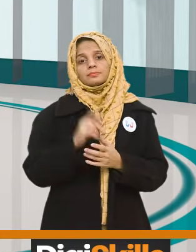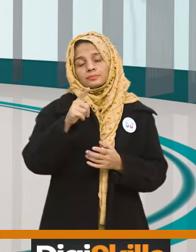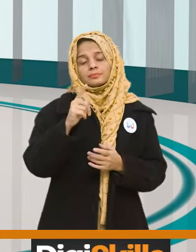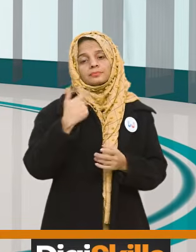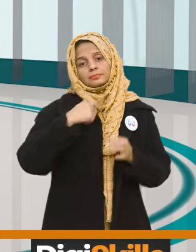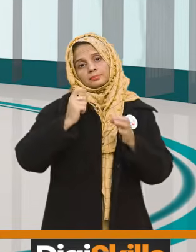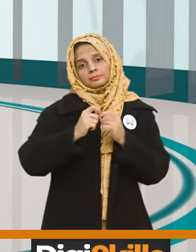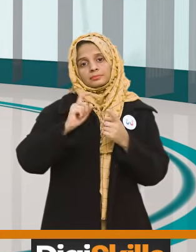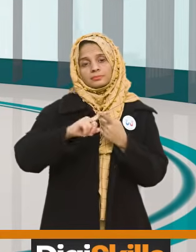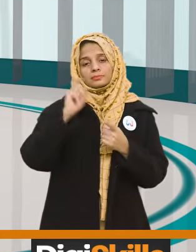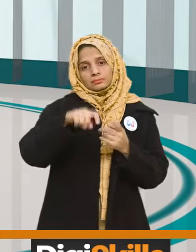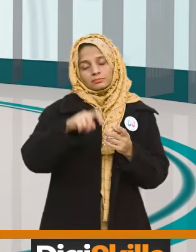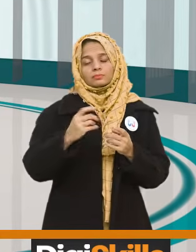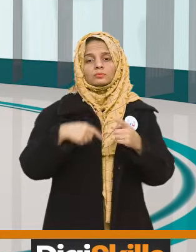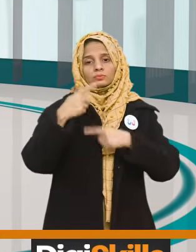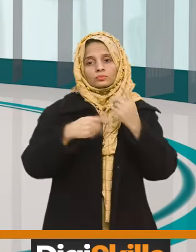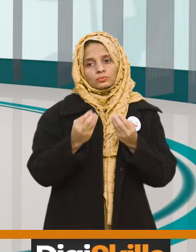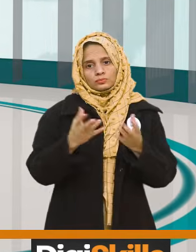review your bid again before accepting the award.